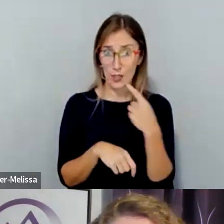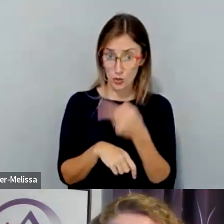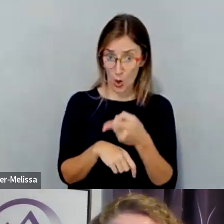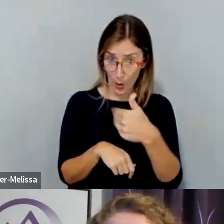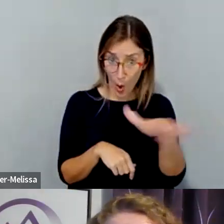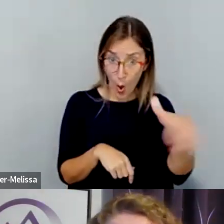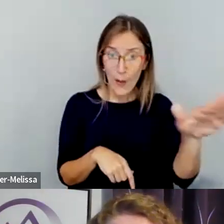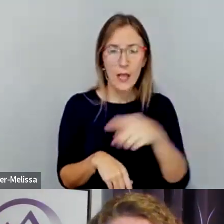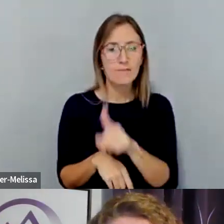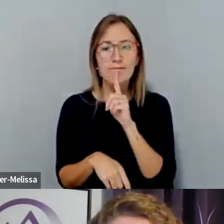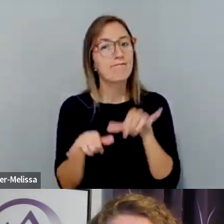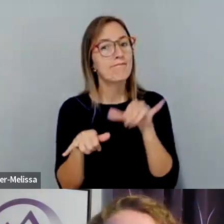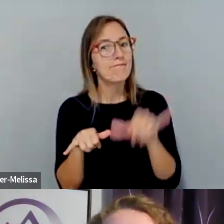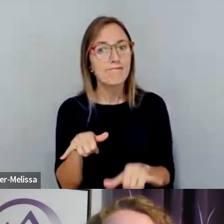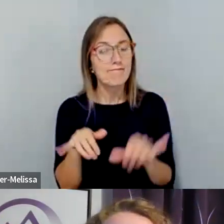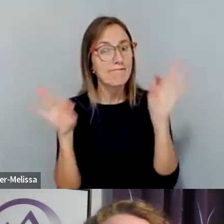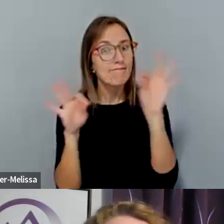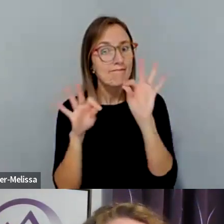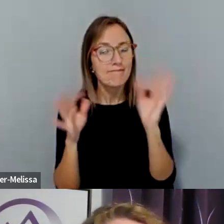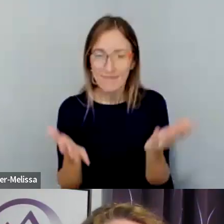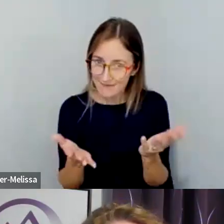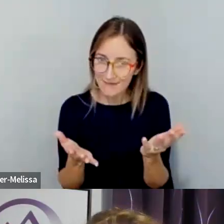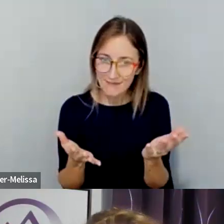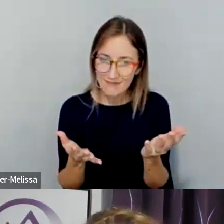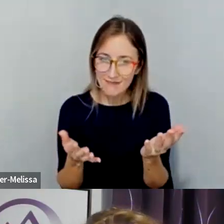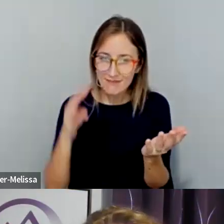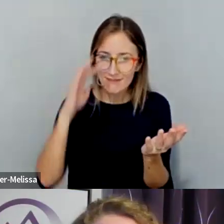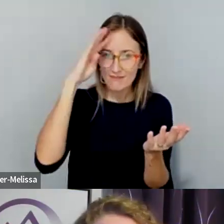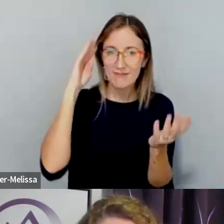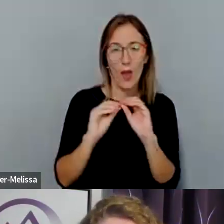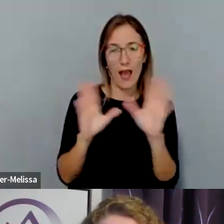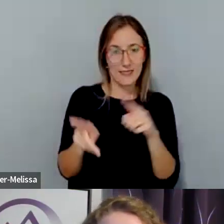or noncompliant in any way. The only thing you did not do in the scenario